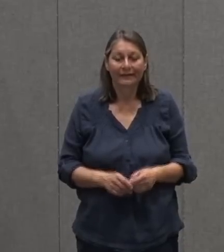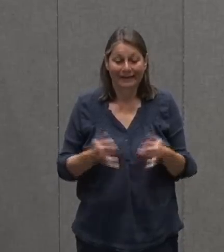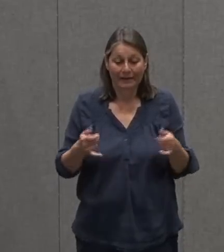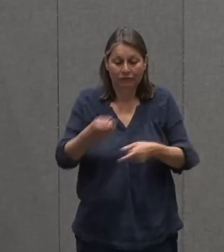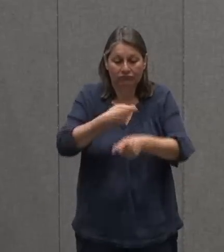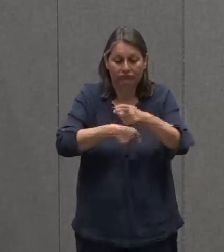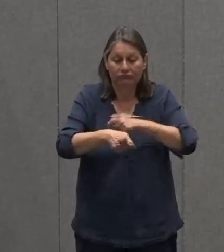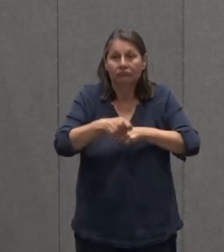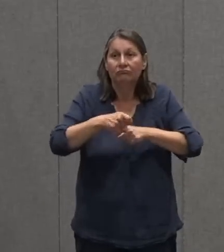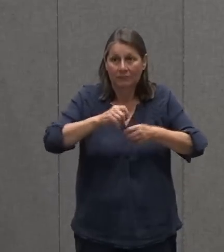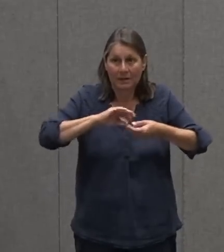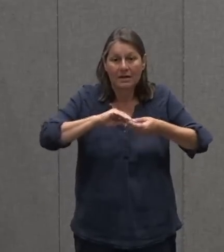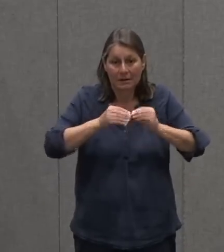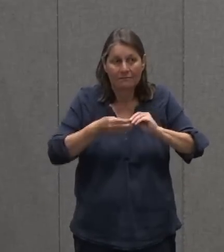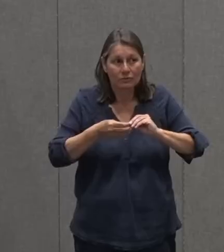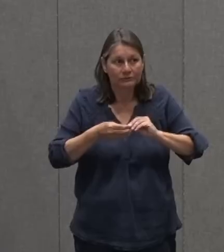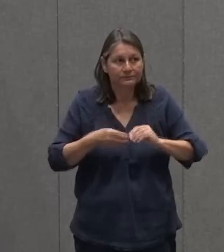So, the second statement I'm gonna read this